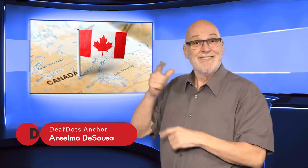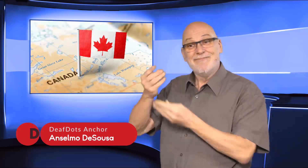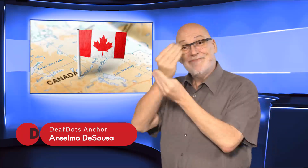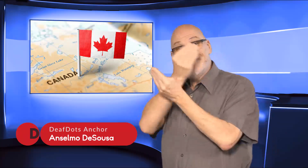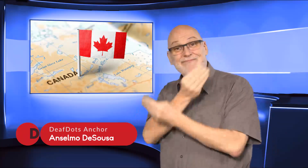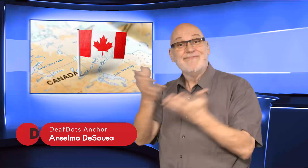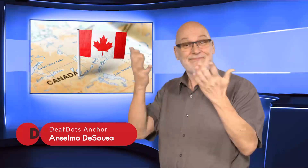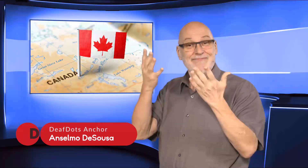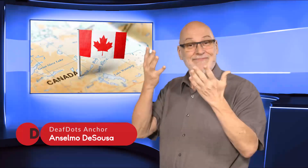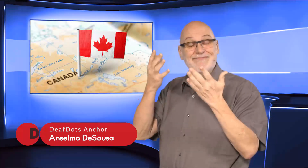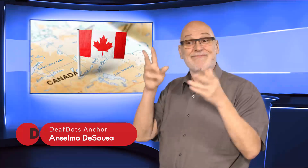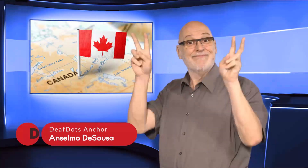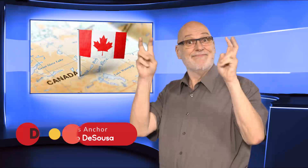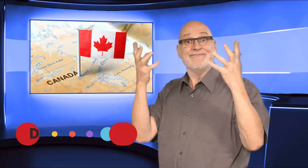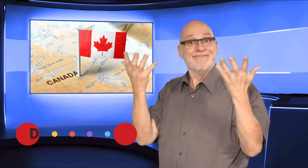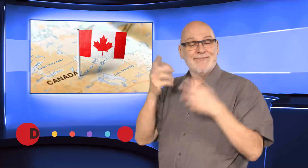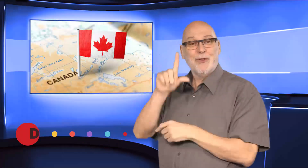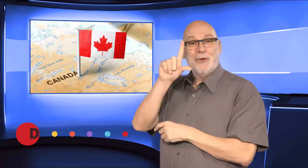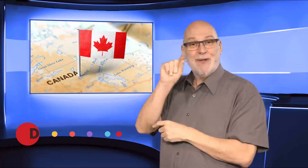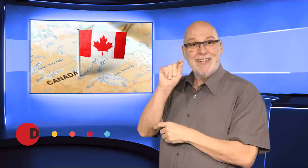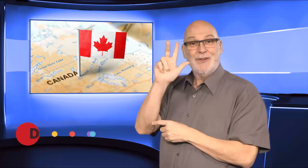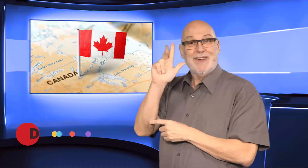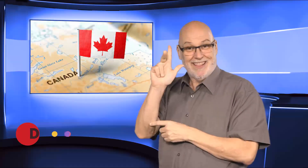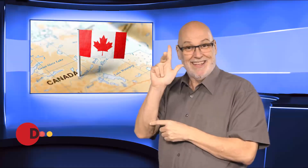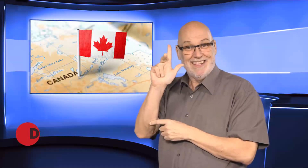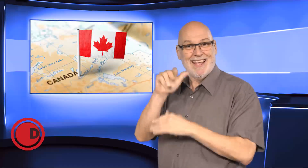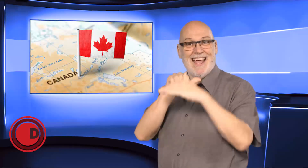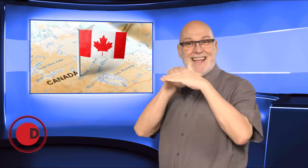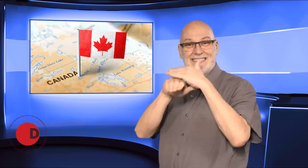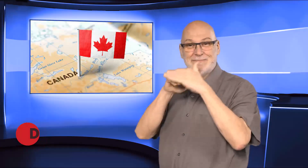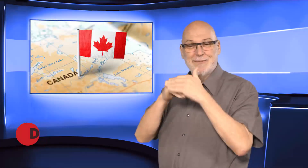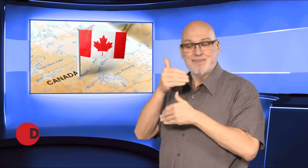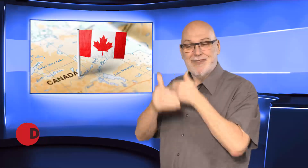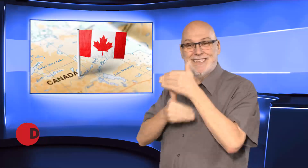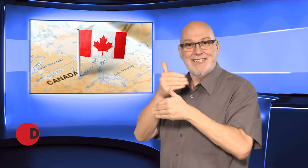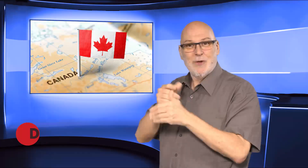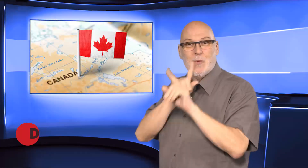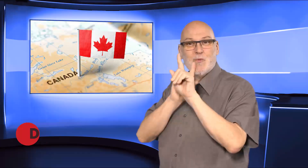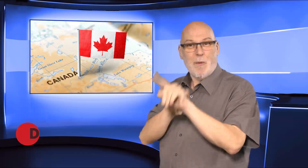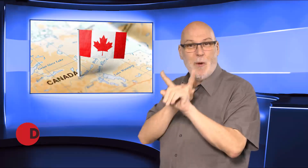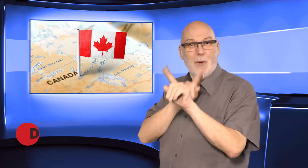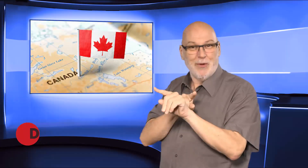a "2023 Accessibility Progress Report".